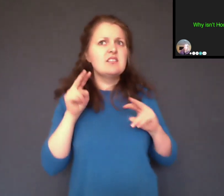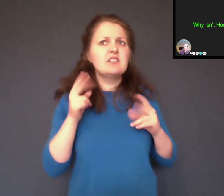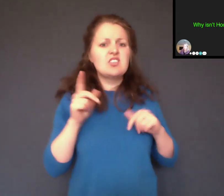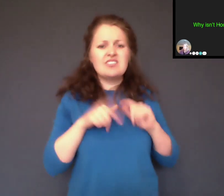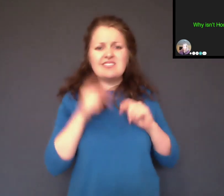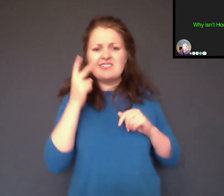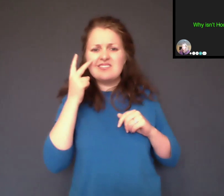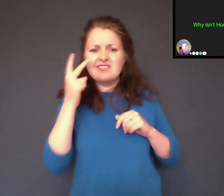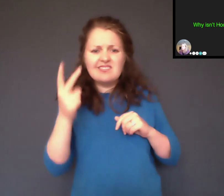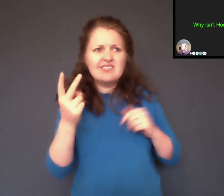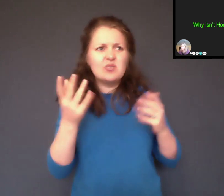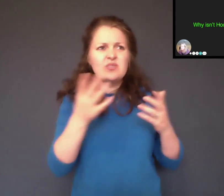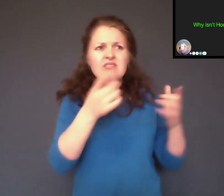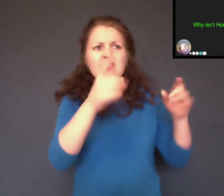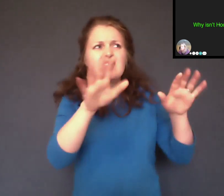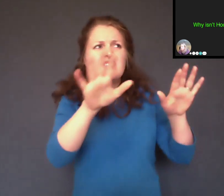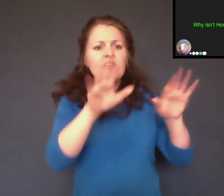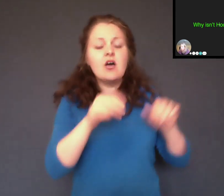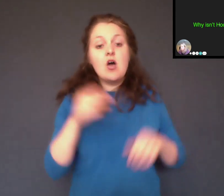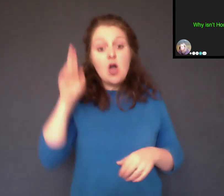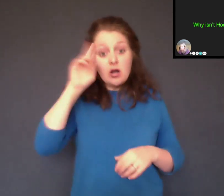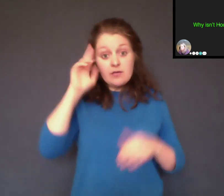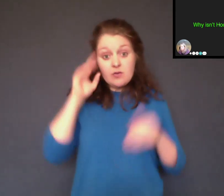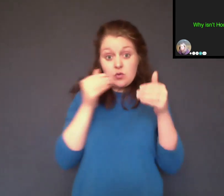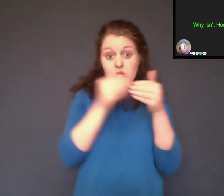at its heart harvey was closer to the